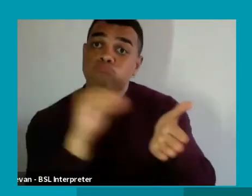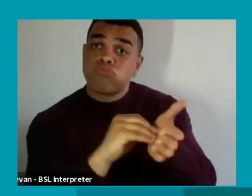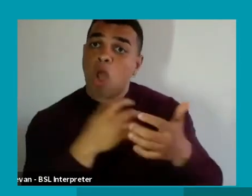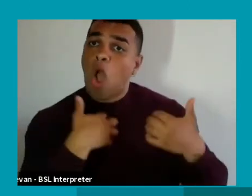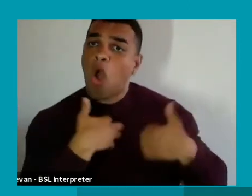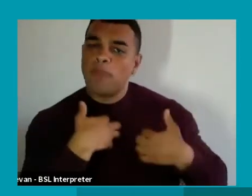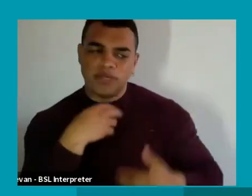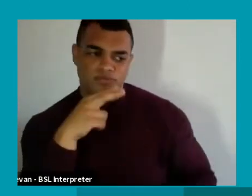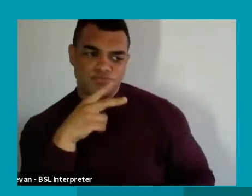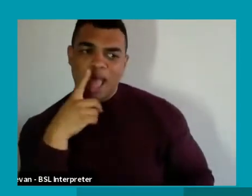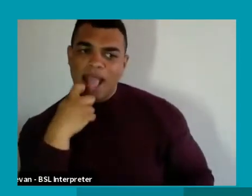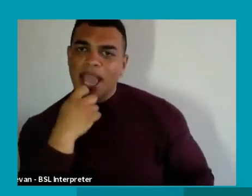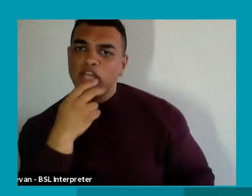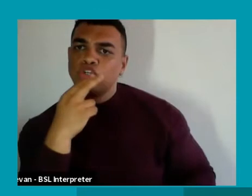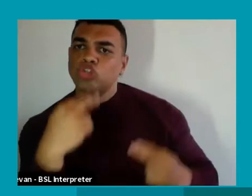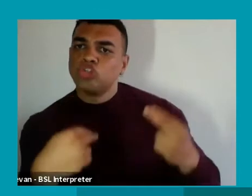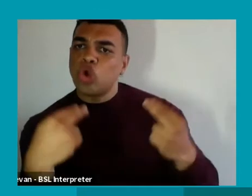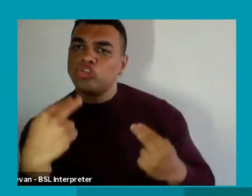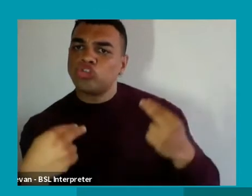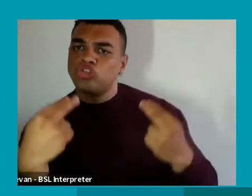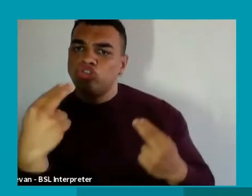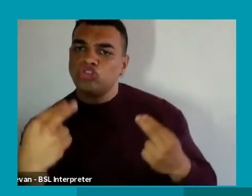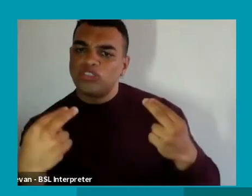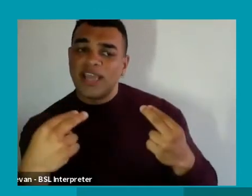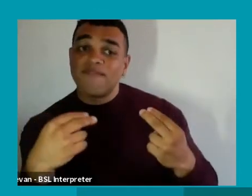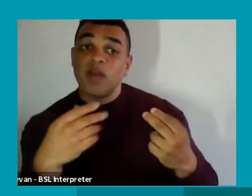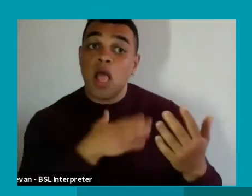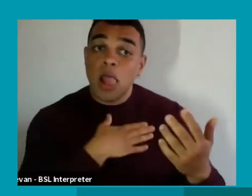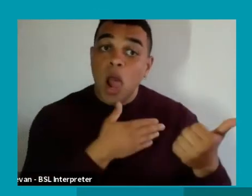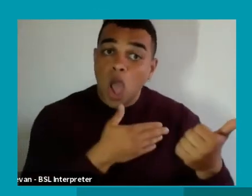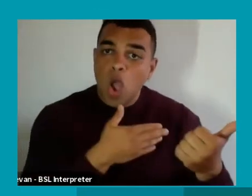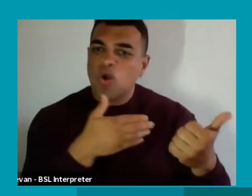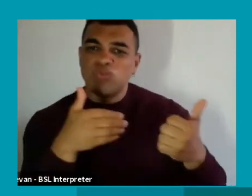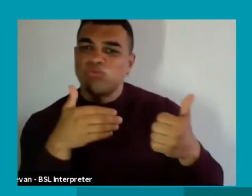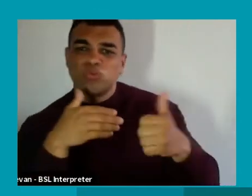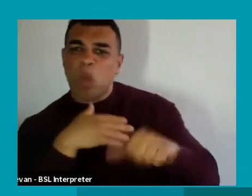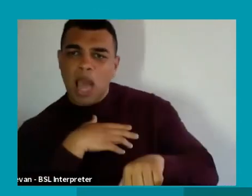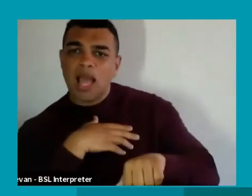interests if they're relevant, or if you can make them relevant. So, for instance, one of my hobbies is writing a novel